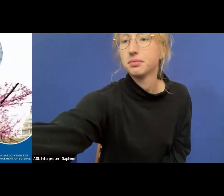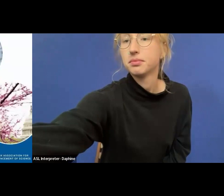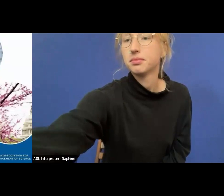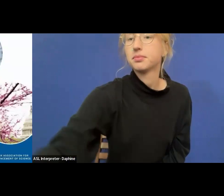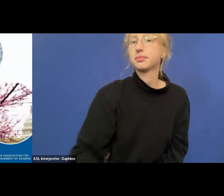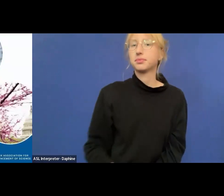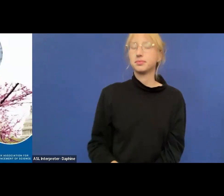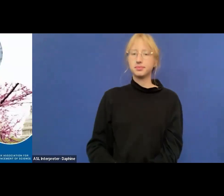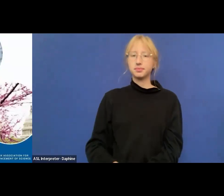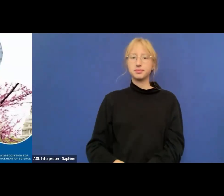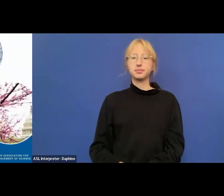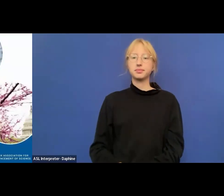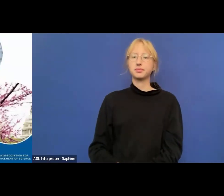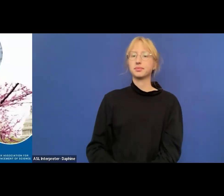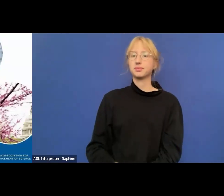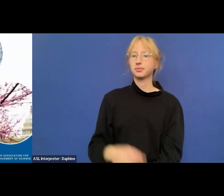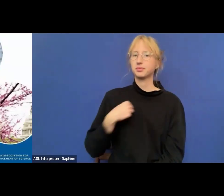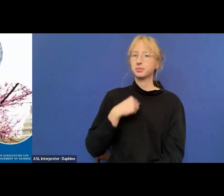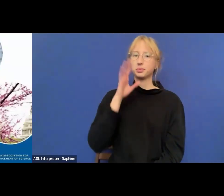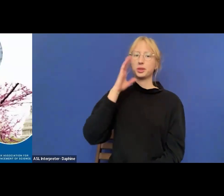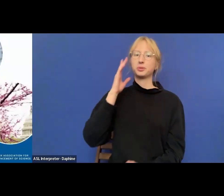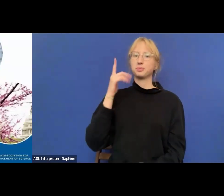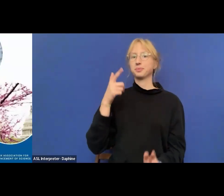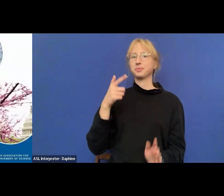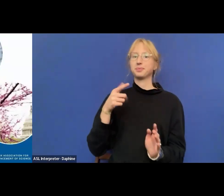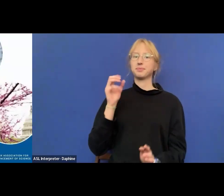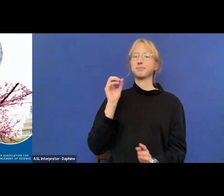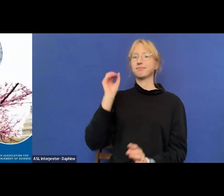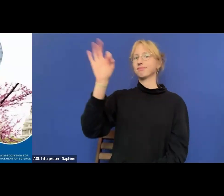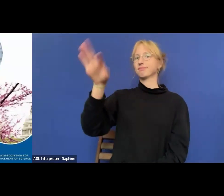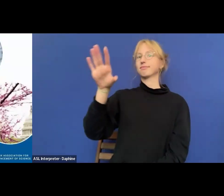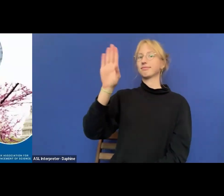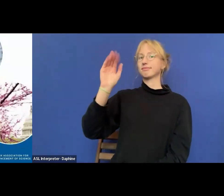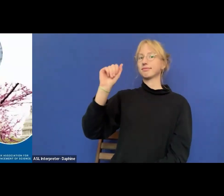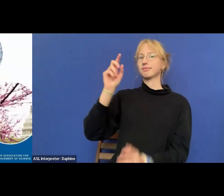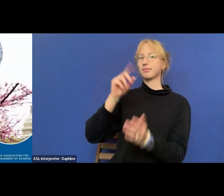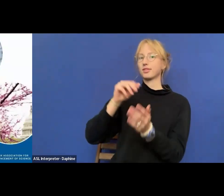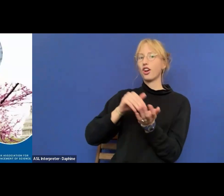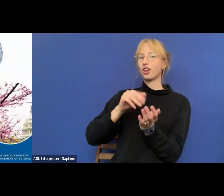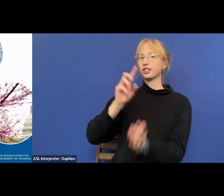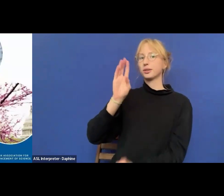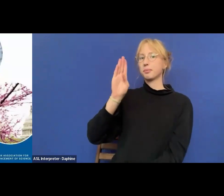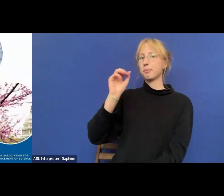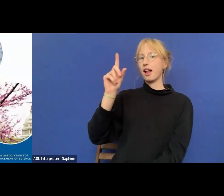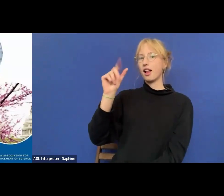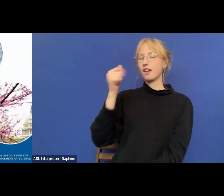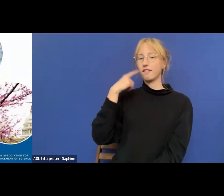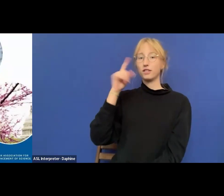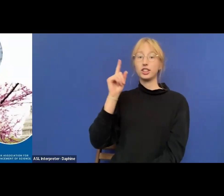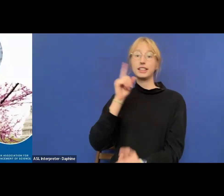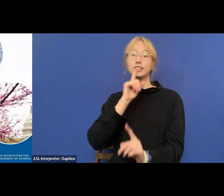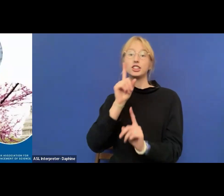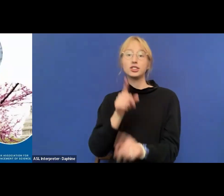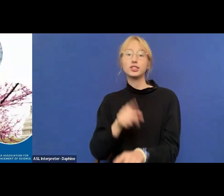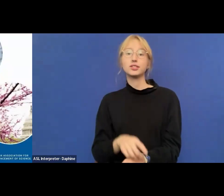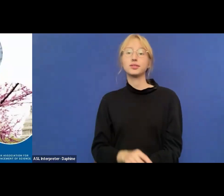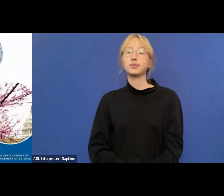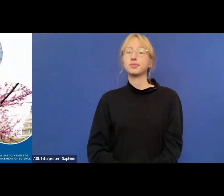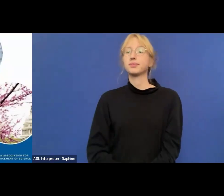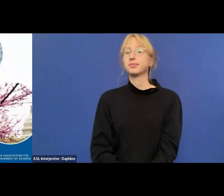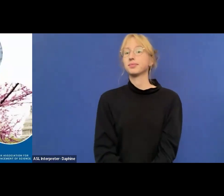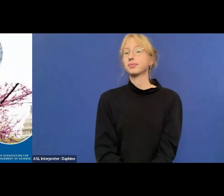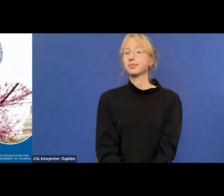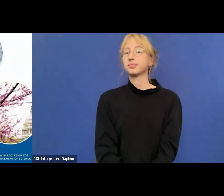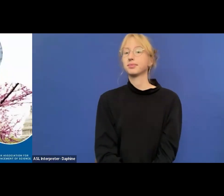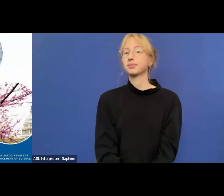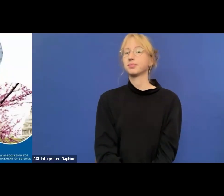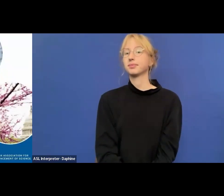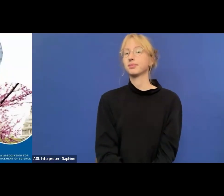them to Doctor Bala for answers.